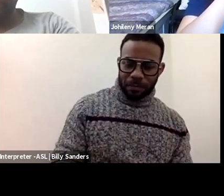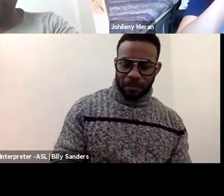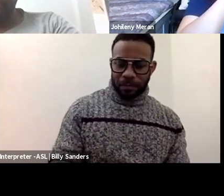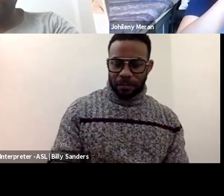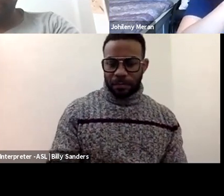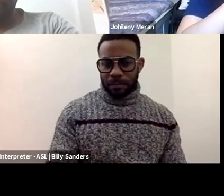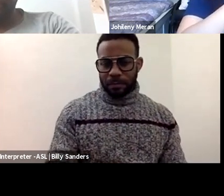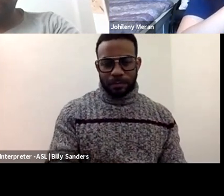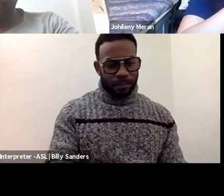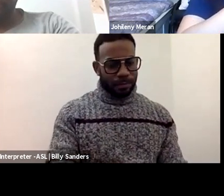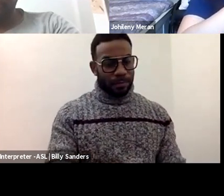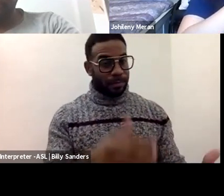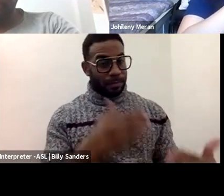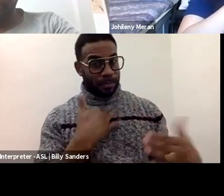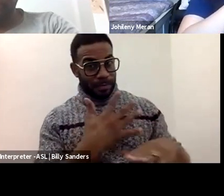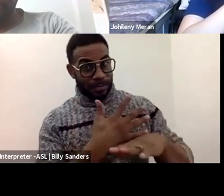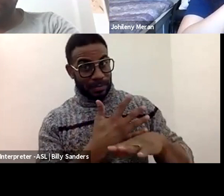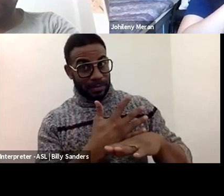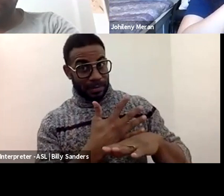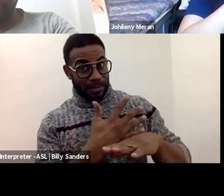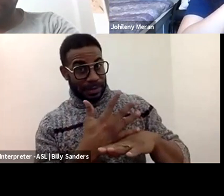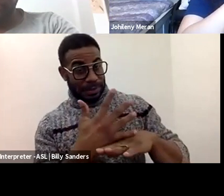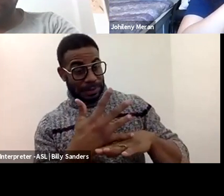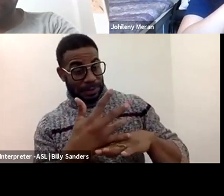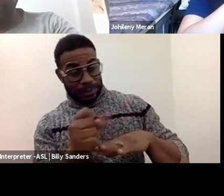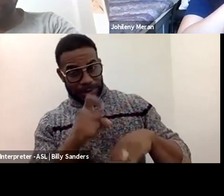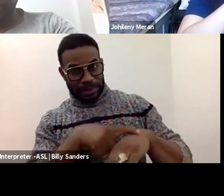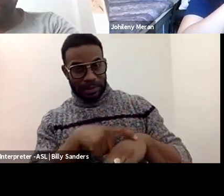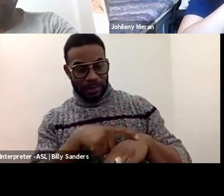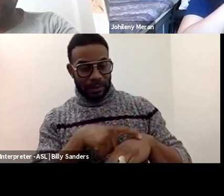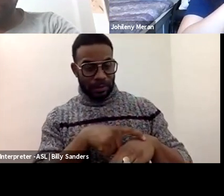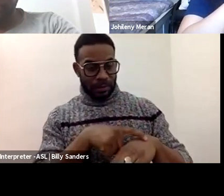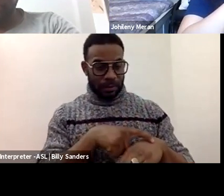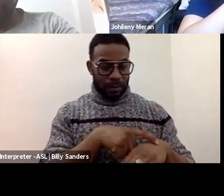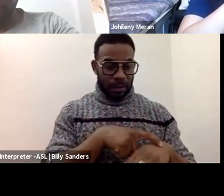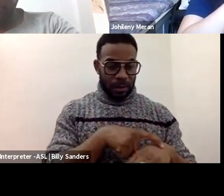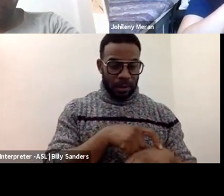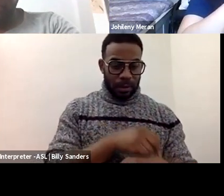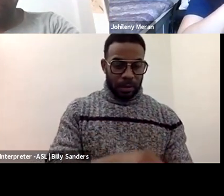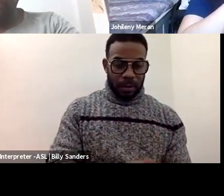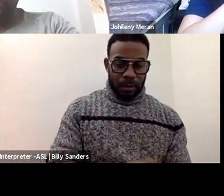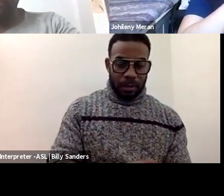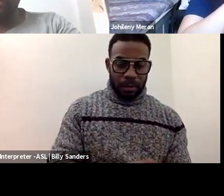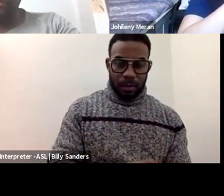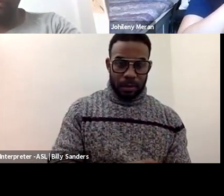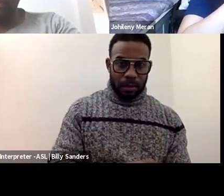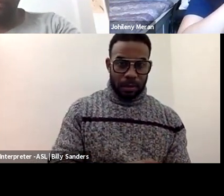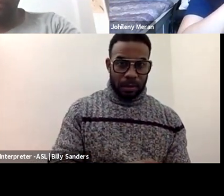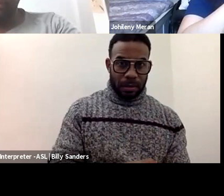so much. We are at our time. We have some questions from the audience and we apologize